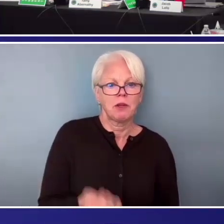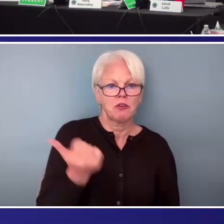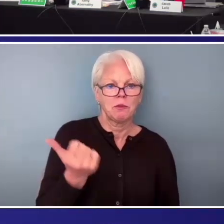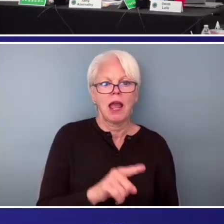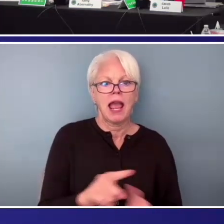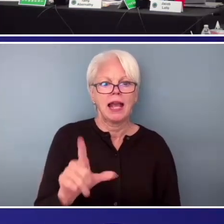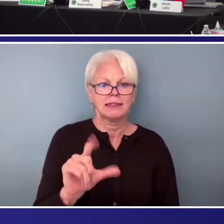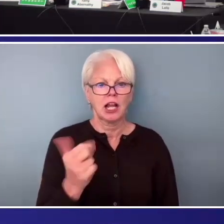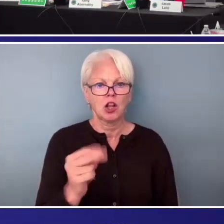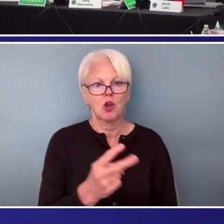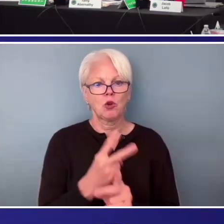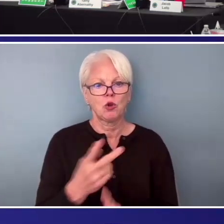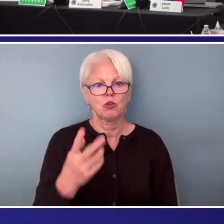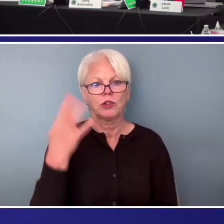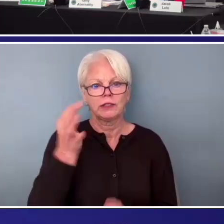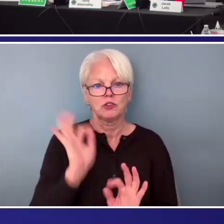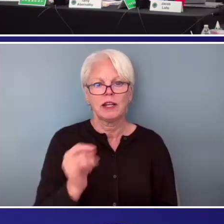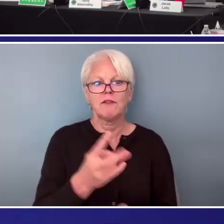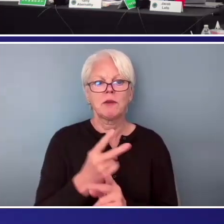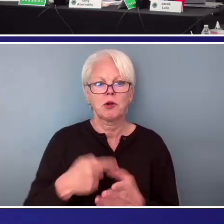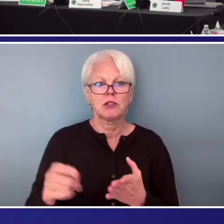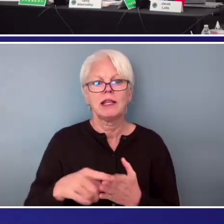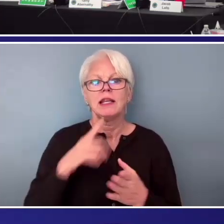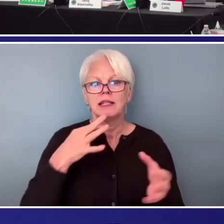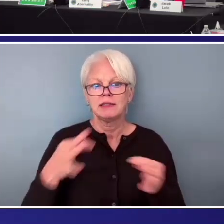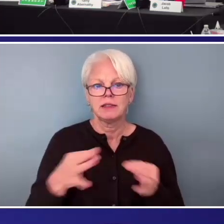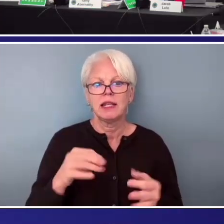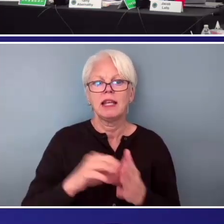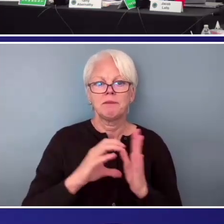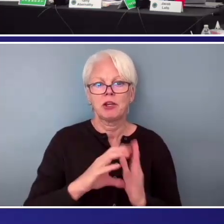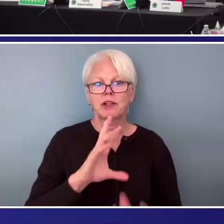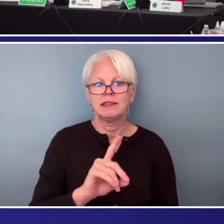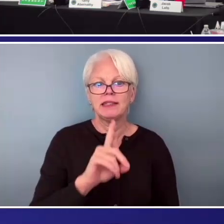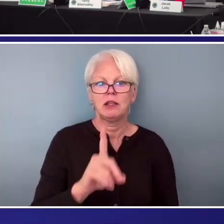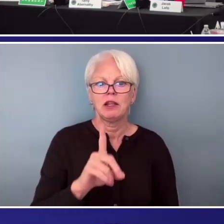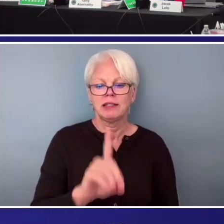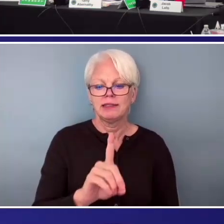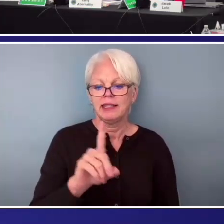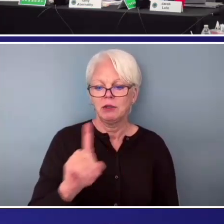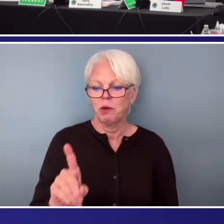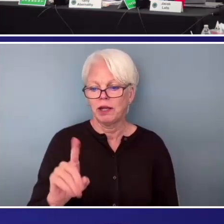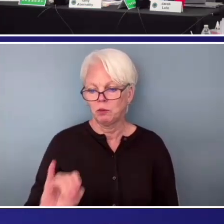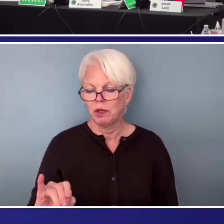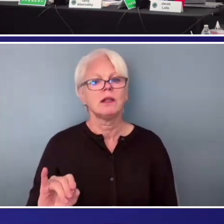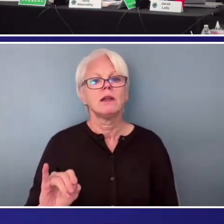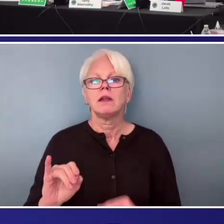determines that the borrower's payment is the amount described in paragraph (d)(1) Romanette one does not have a partial financial hardship.